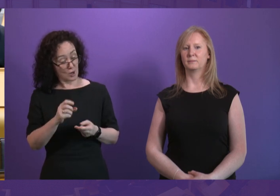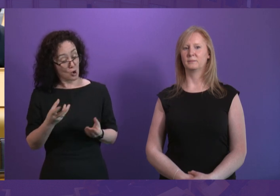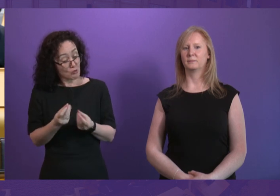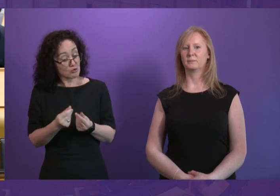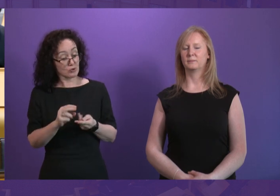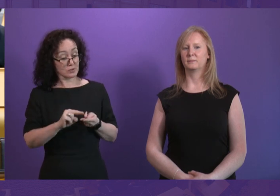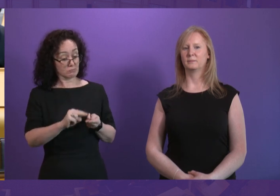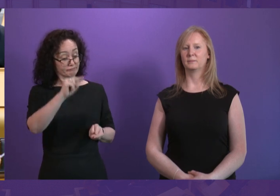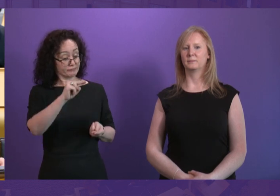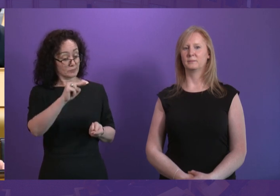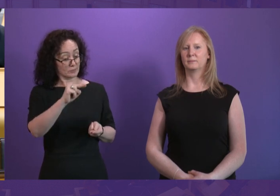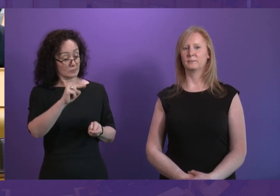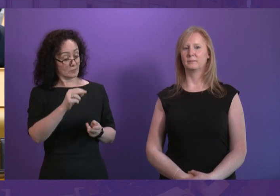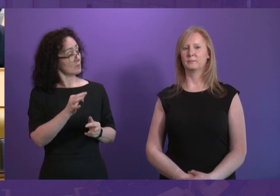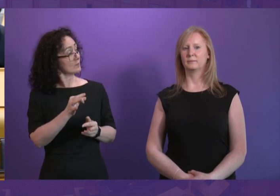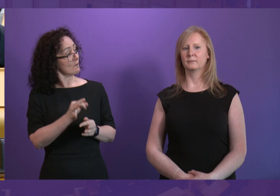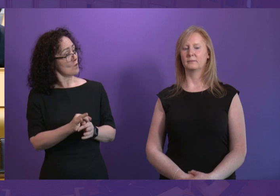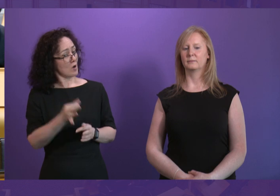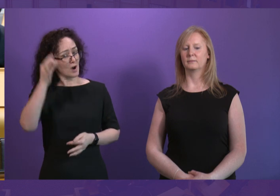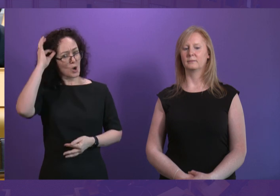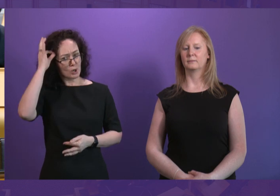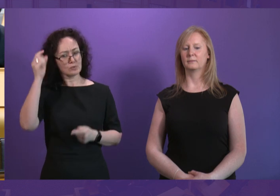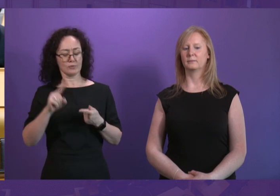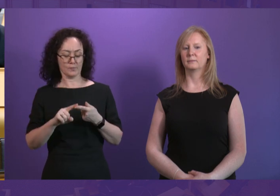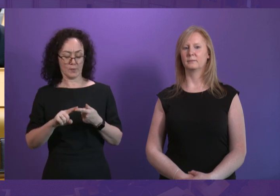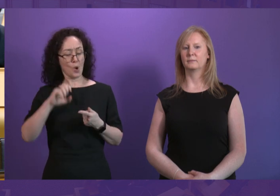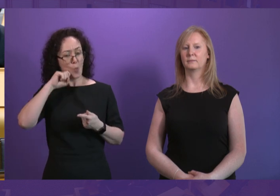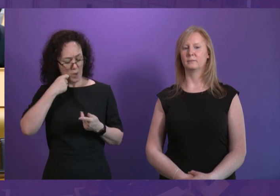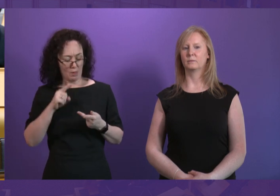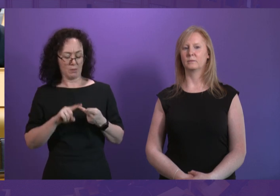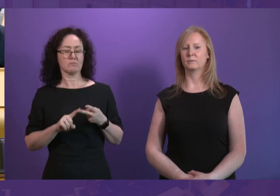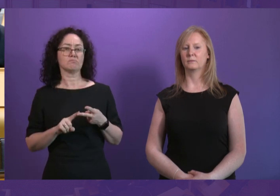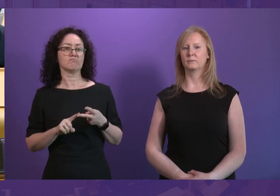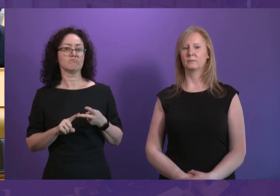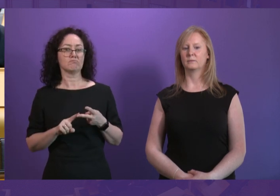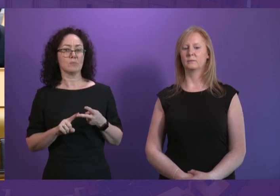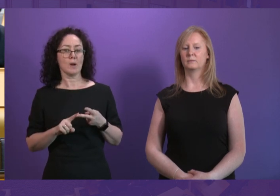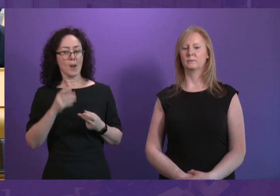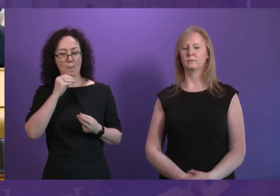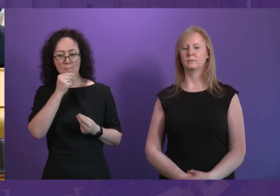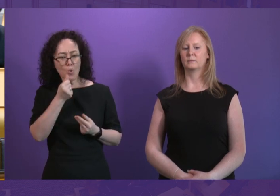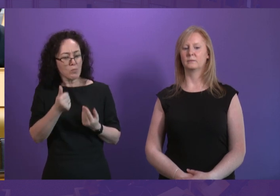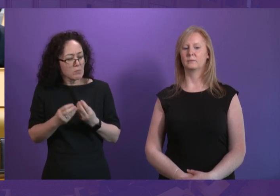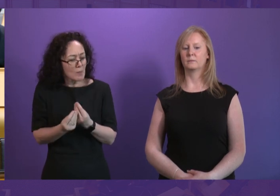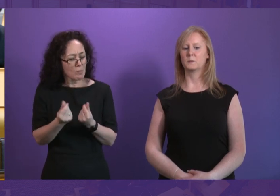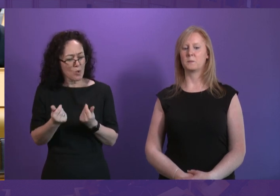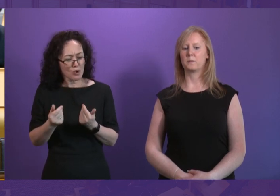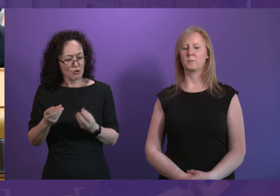to spend. We will ensure that councils have more resources in revenue terms, in capital